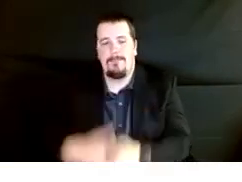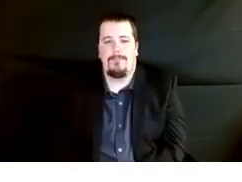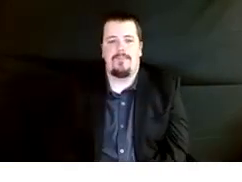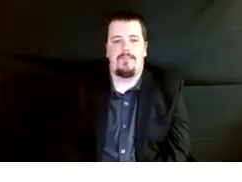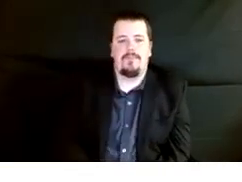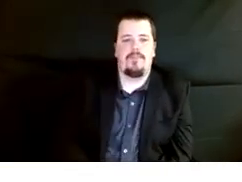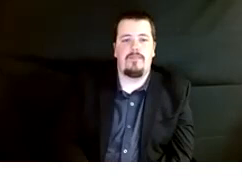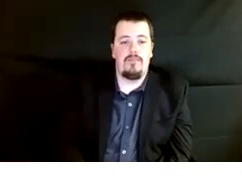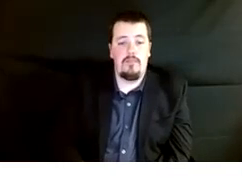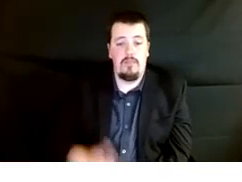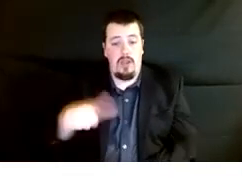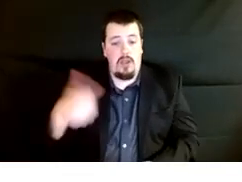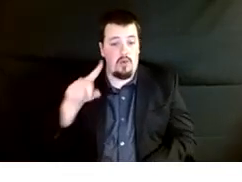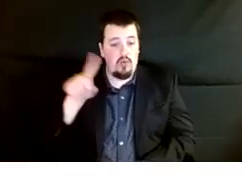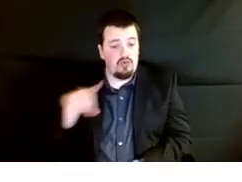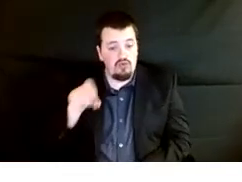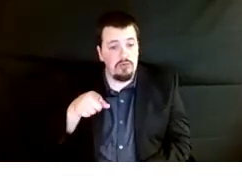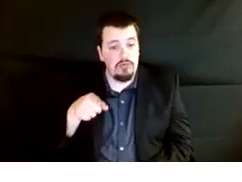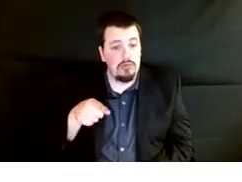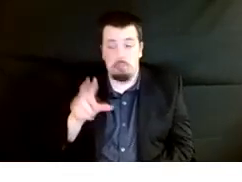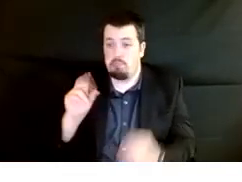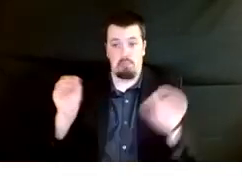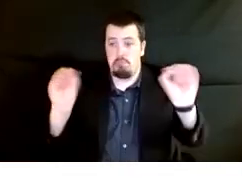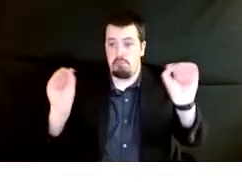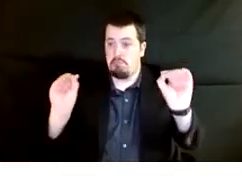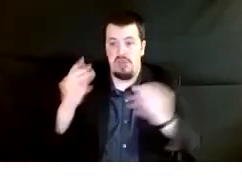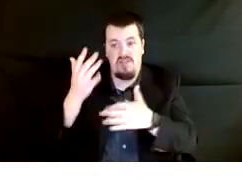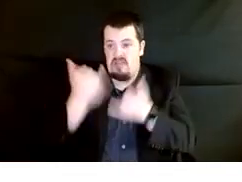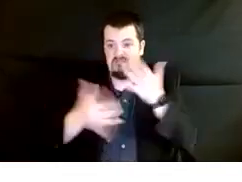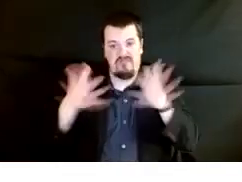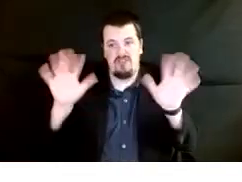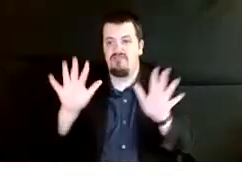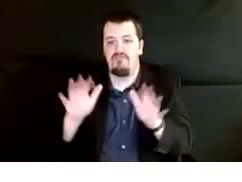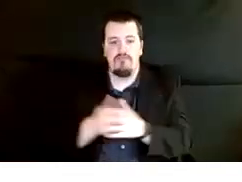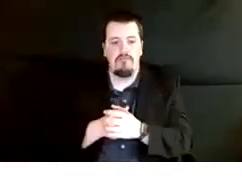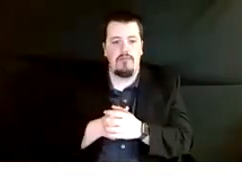any other questions Carol? great, nope, nope, there's there's a couple of thank yous